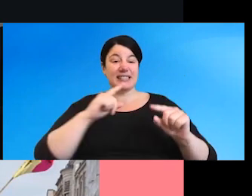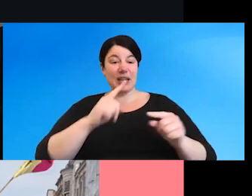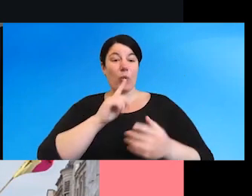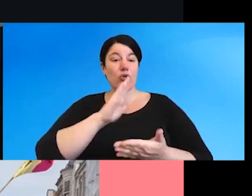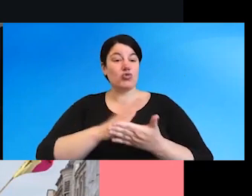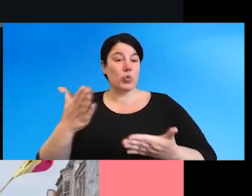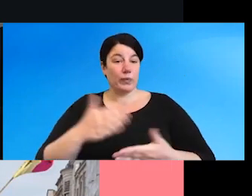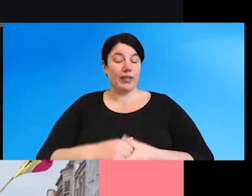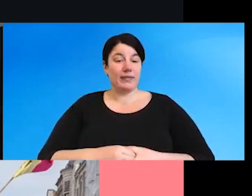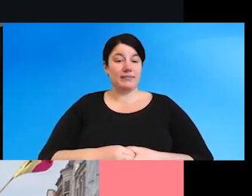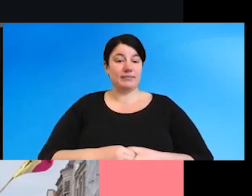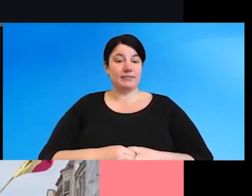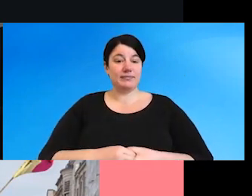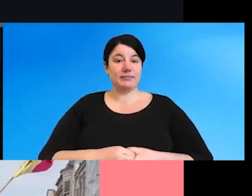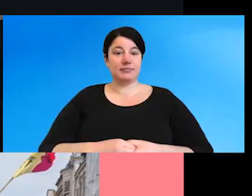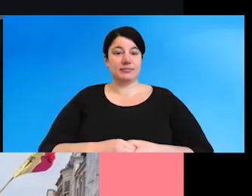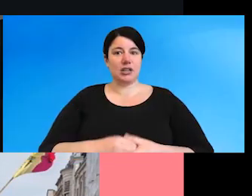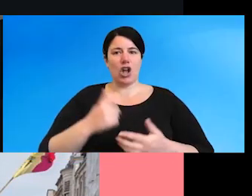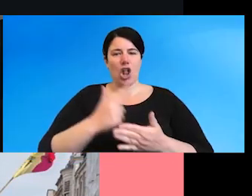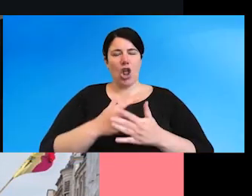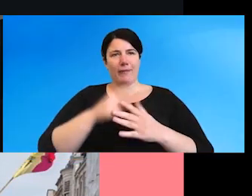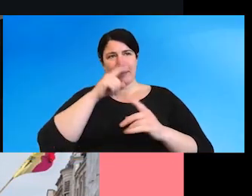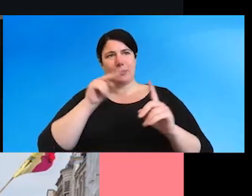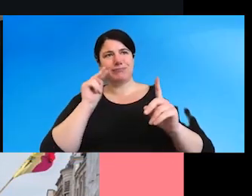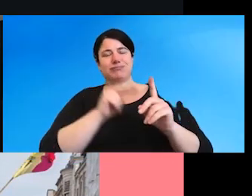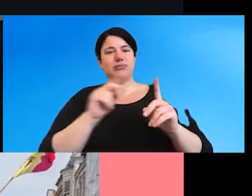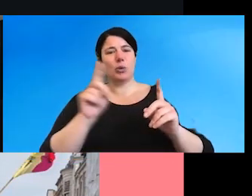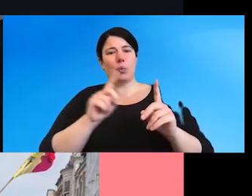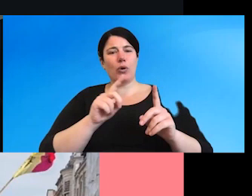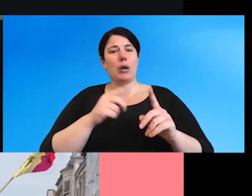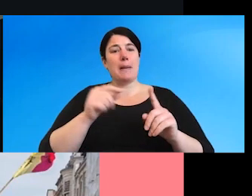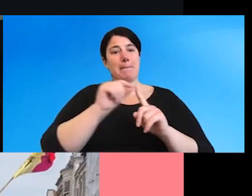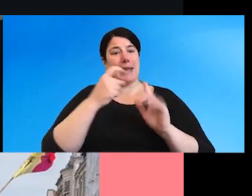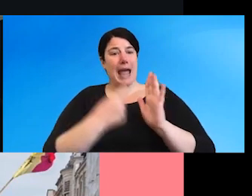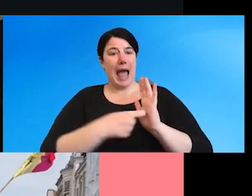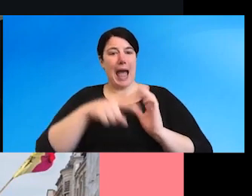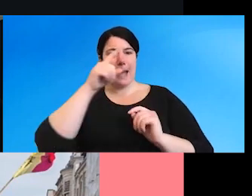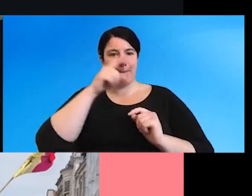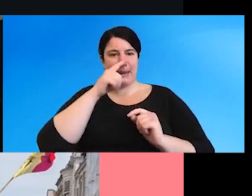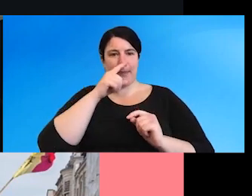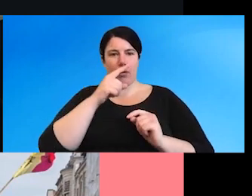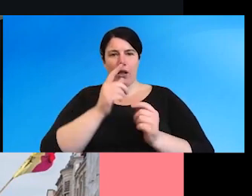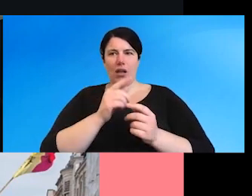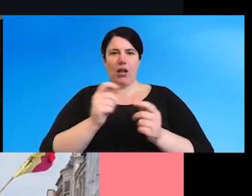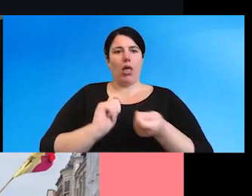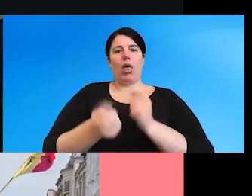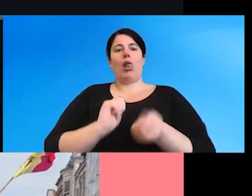misconception, particularly in popular culture, that PR people, or spin doctors, don't tell the truth.